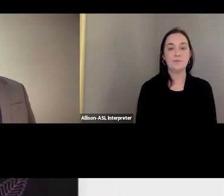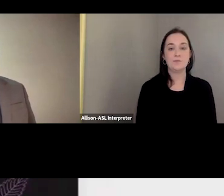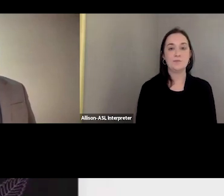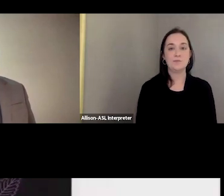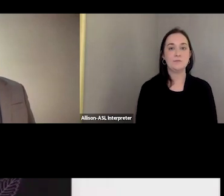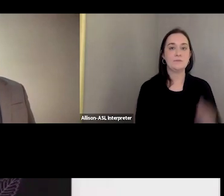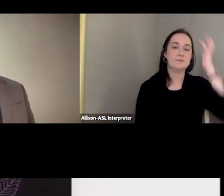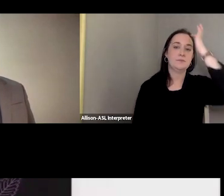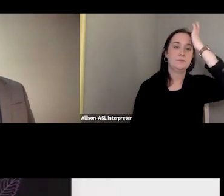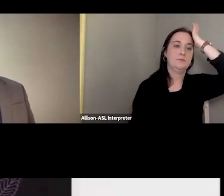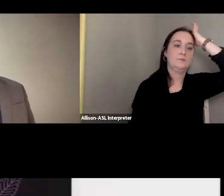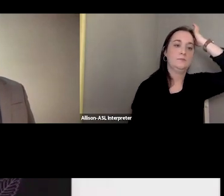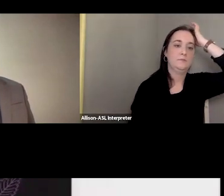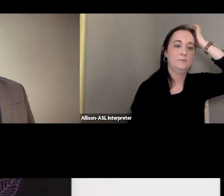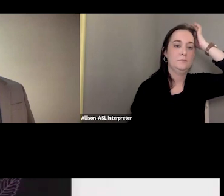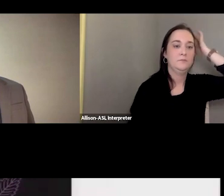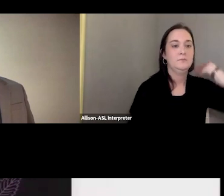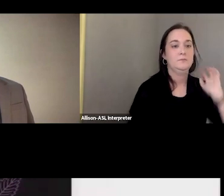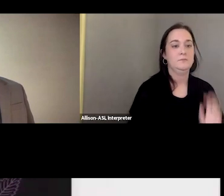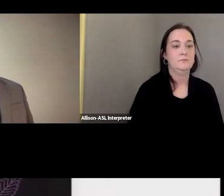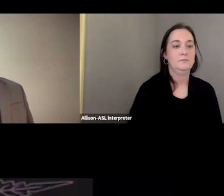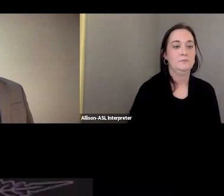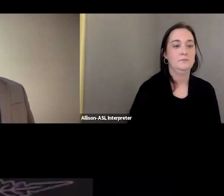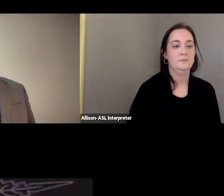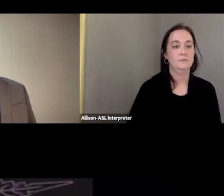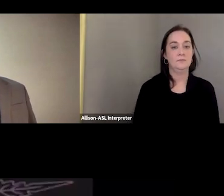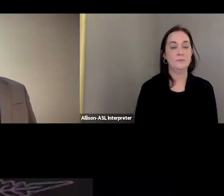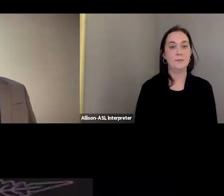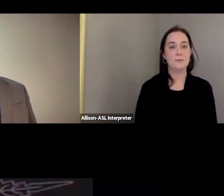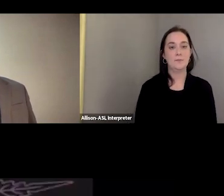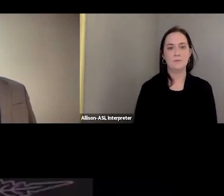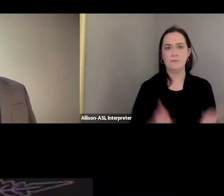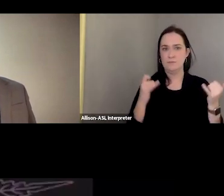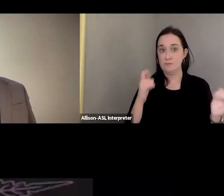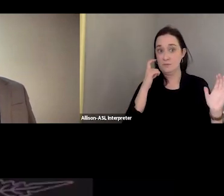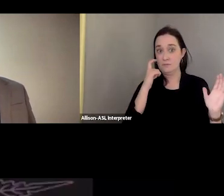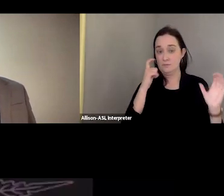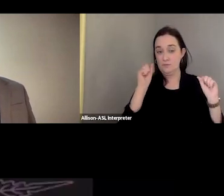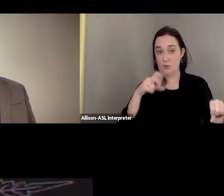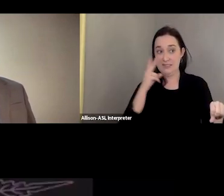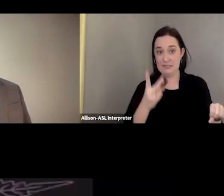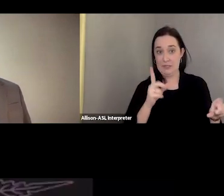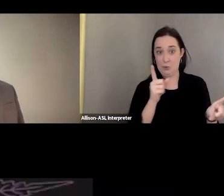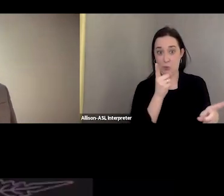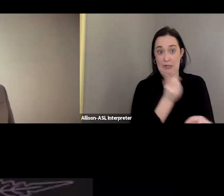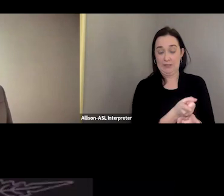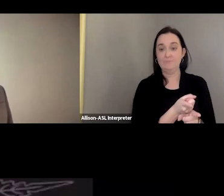If I can get to the button. Now, are those looking correct? Yep. Full screen and looks good.